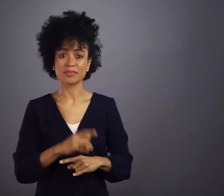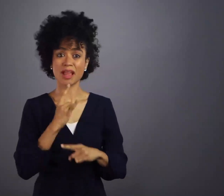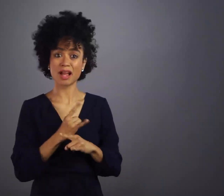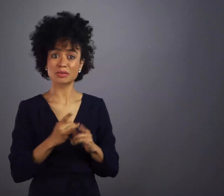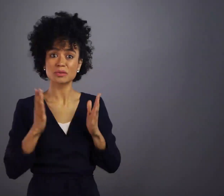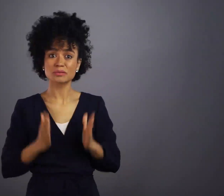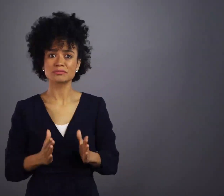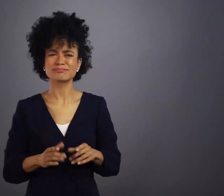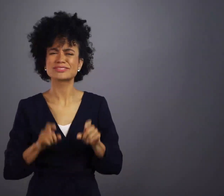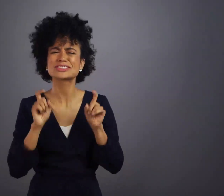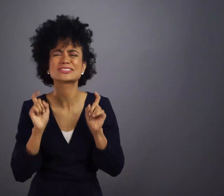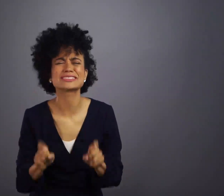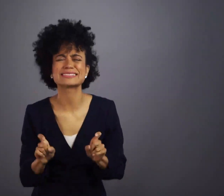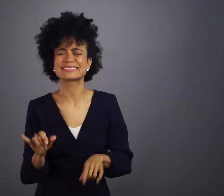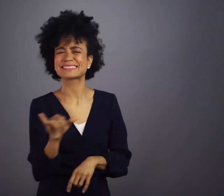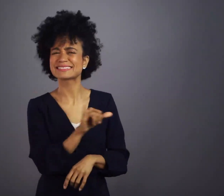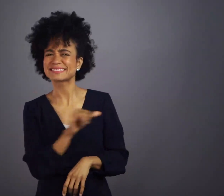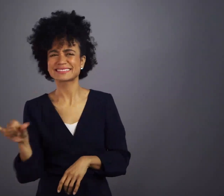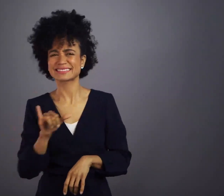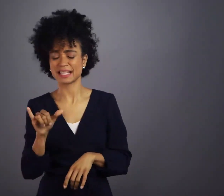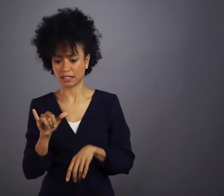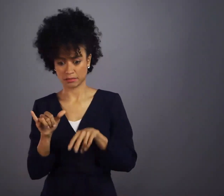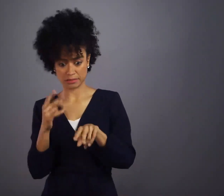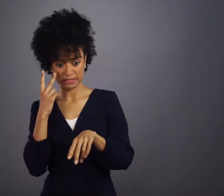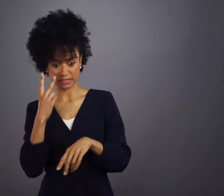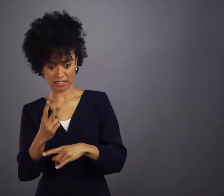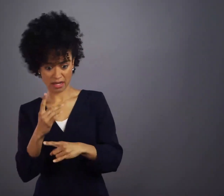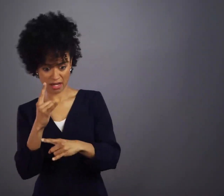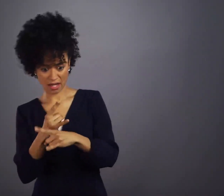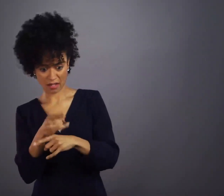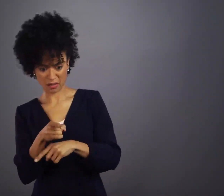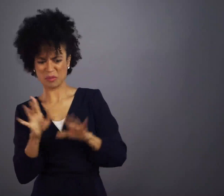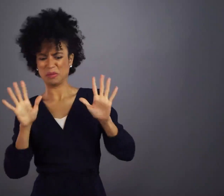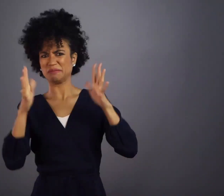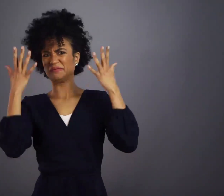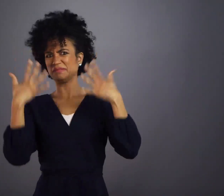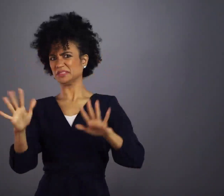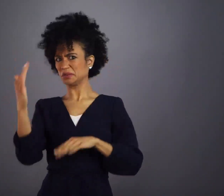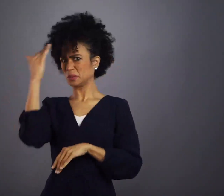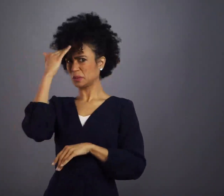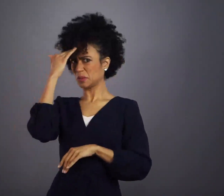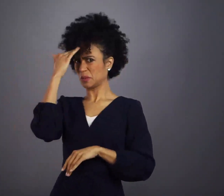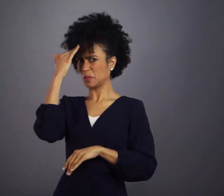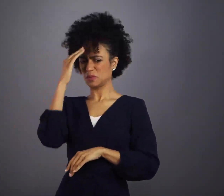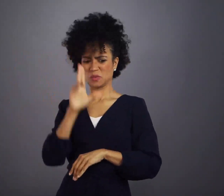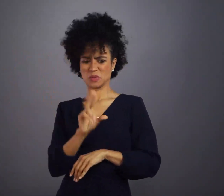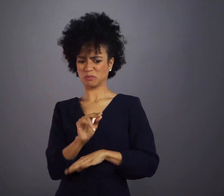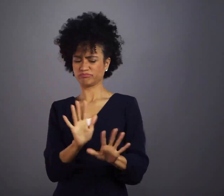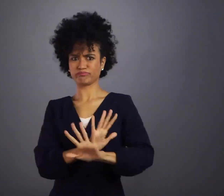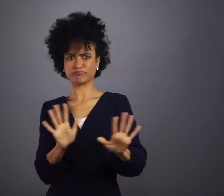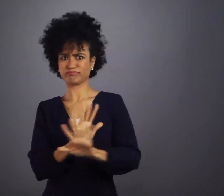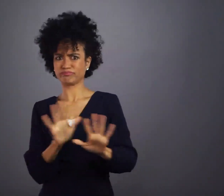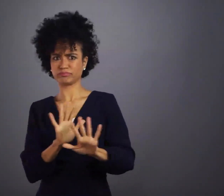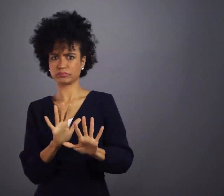The alcoholic may say to himself in the most casual way, "It won't burn me this time, so here's how!"